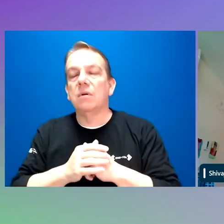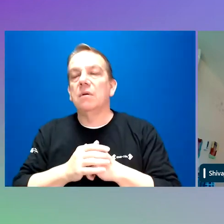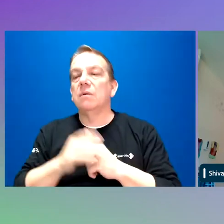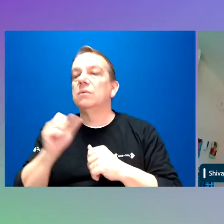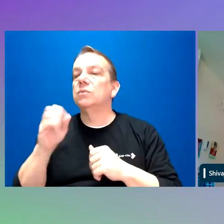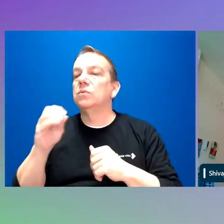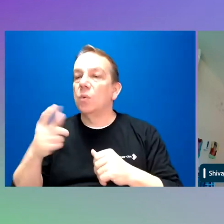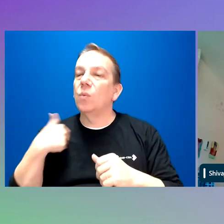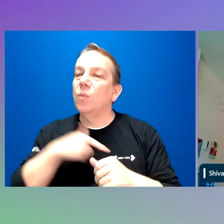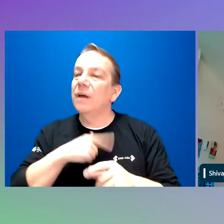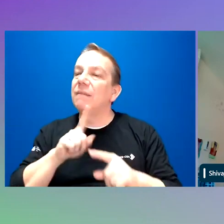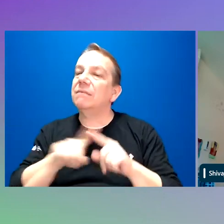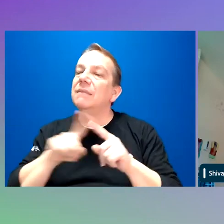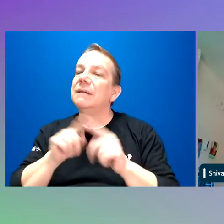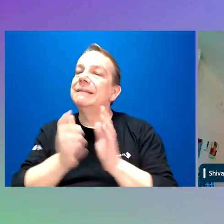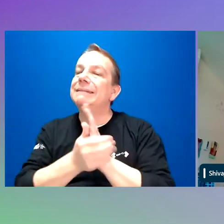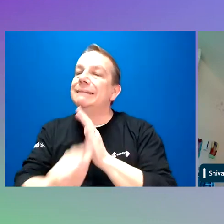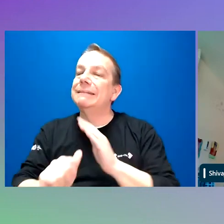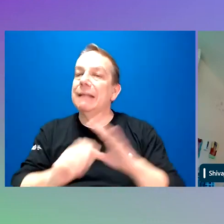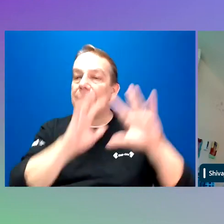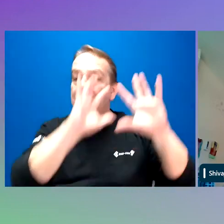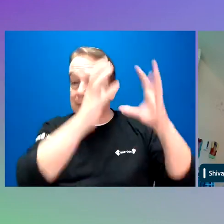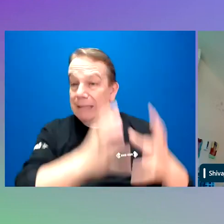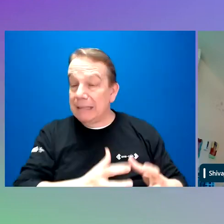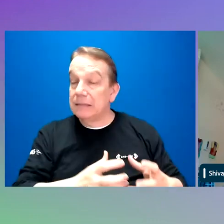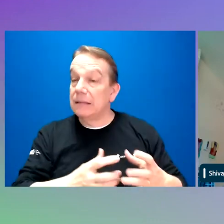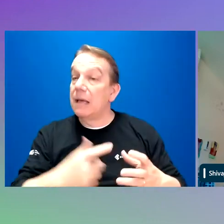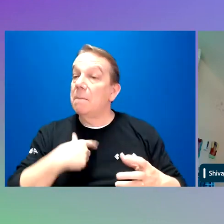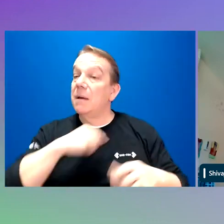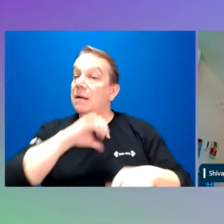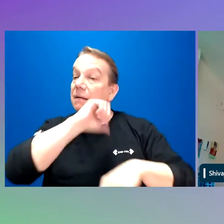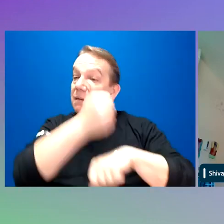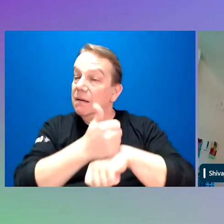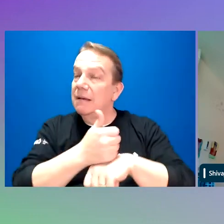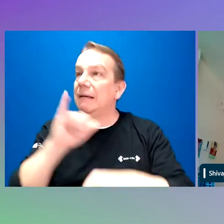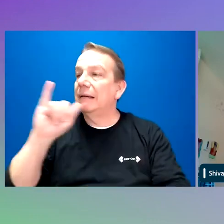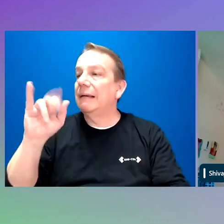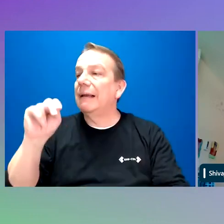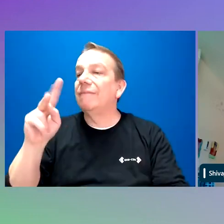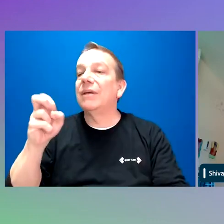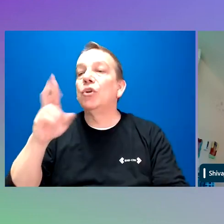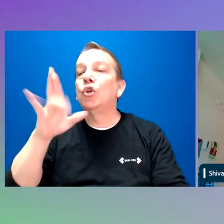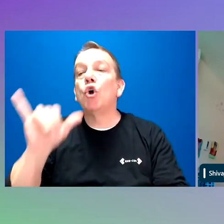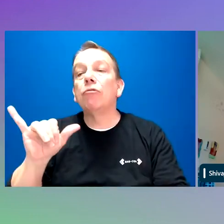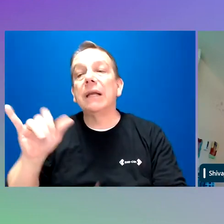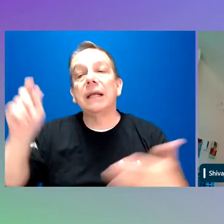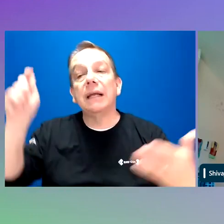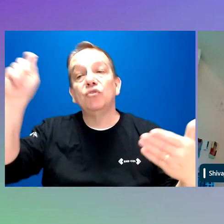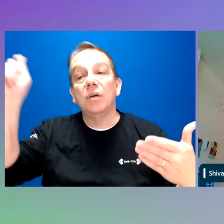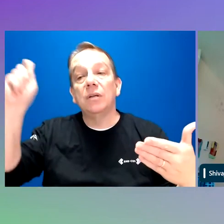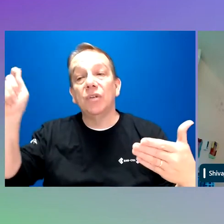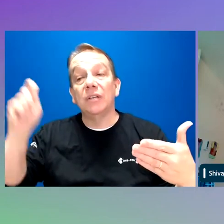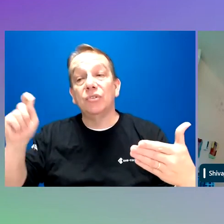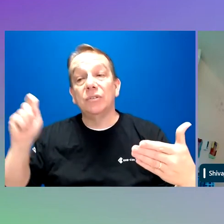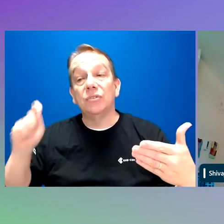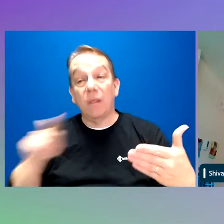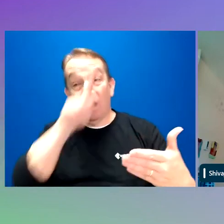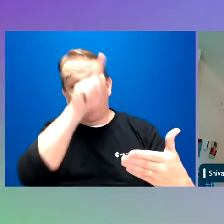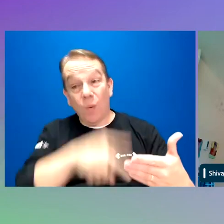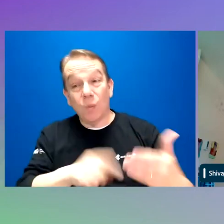skill sets, but we've not created an inventory, um, of,